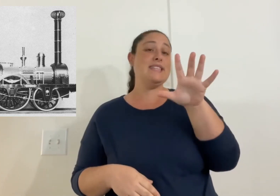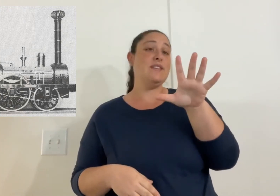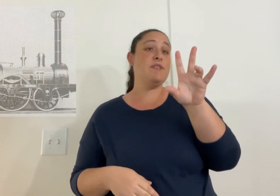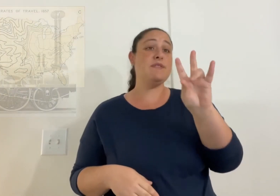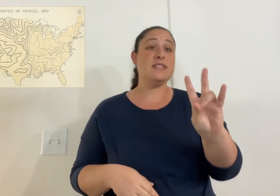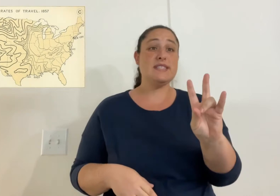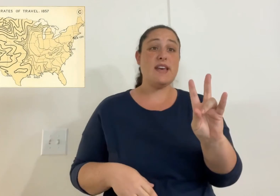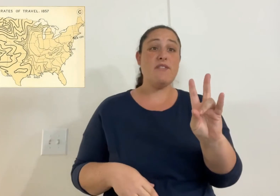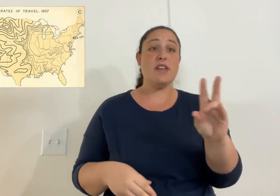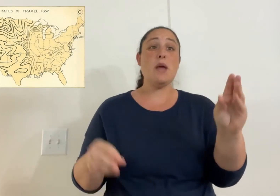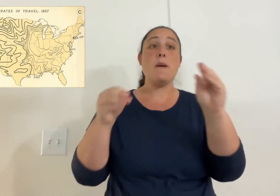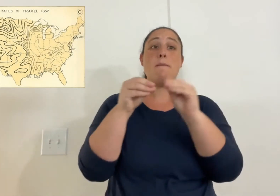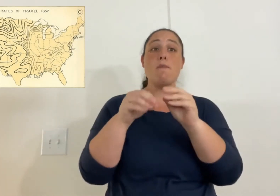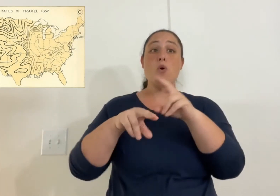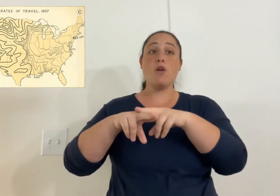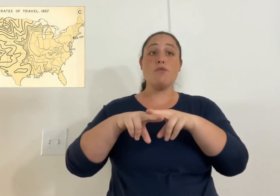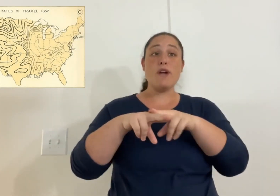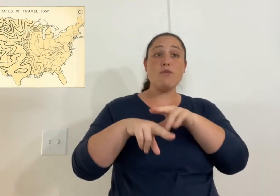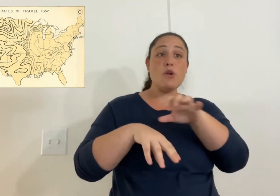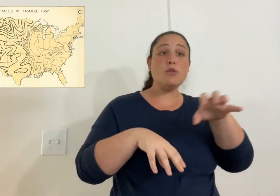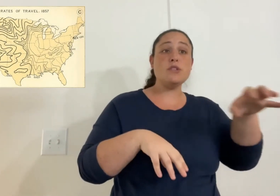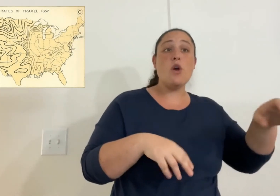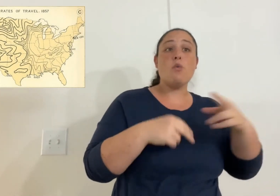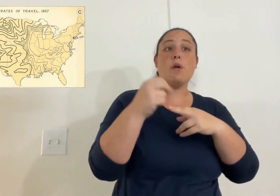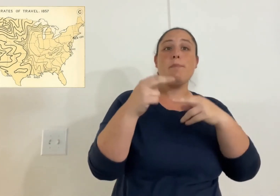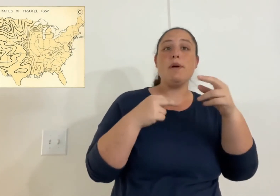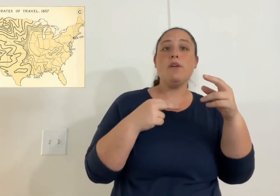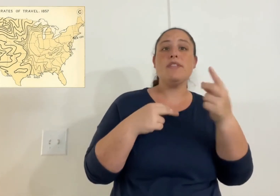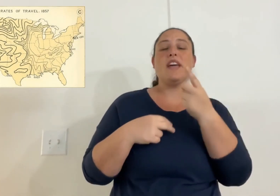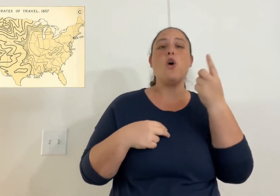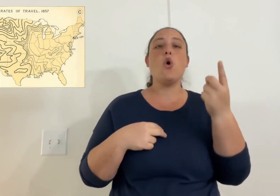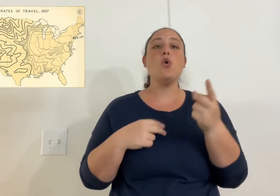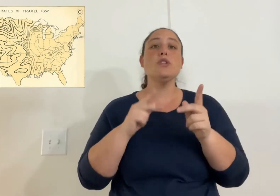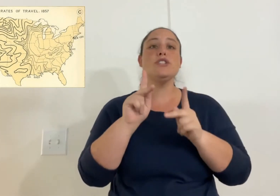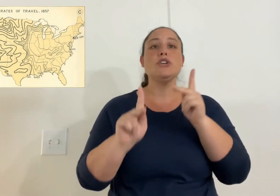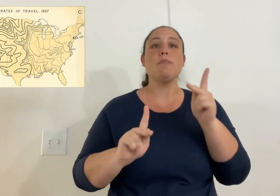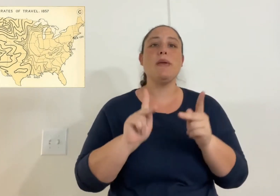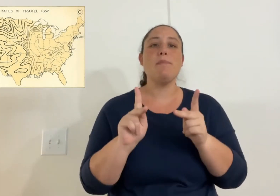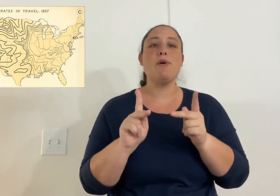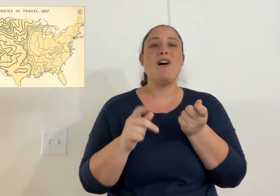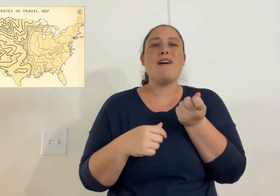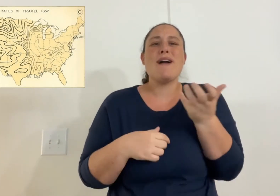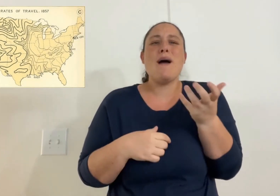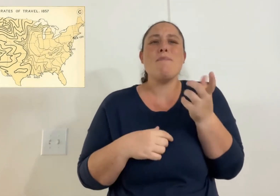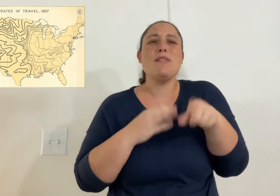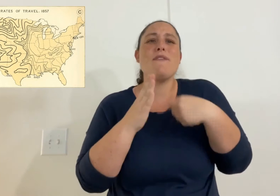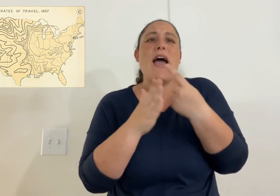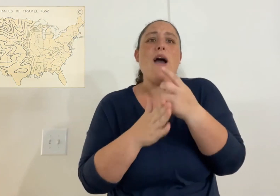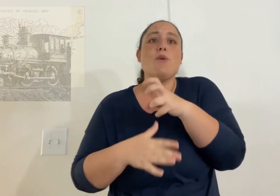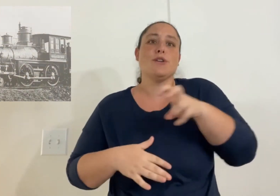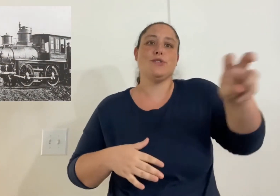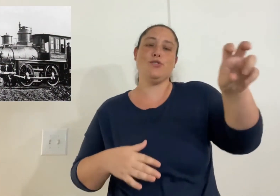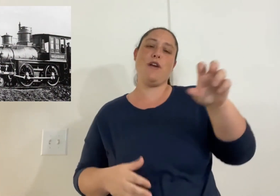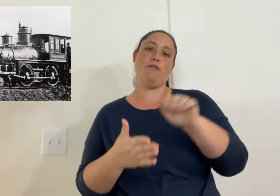By 1857, more railroads were built that it only took people a couple hours to travel